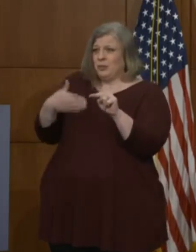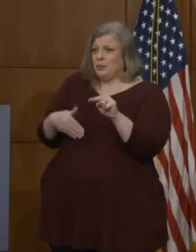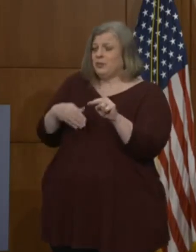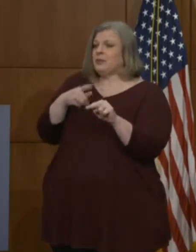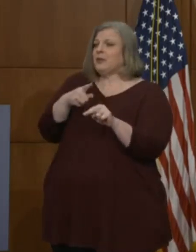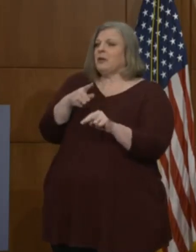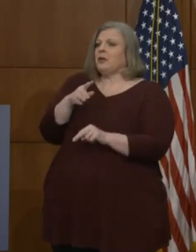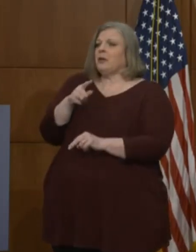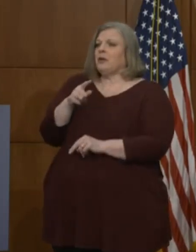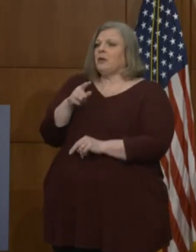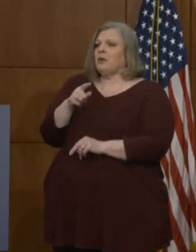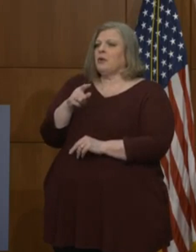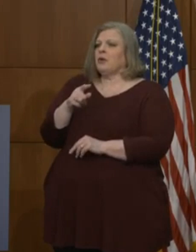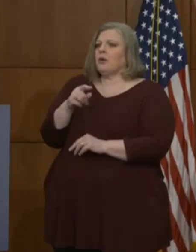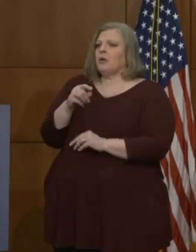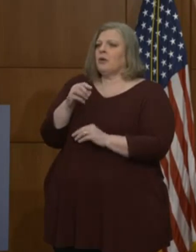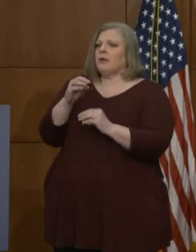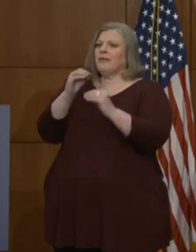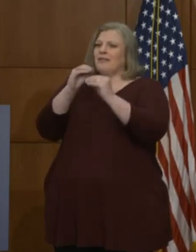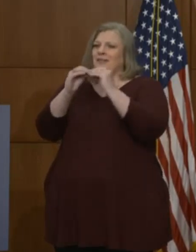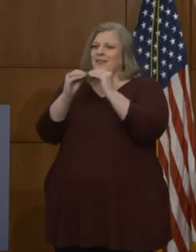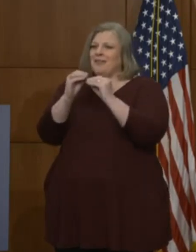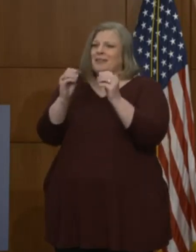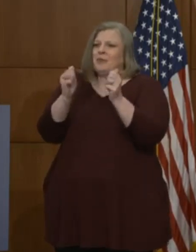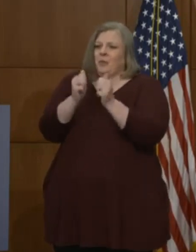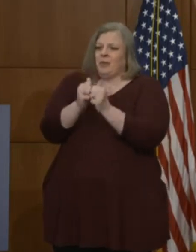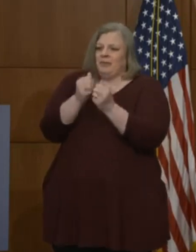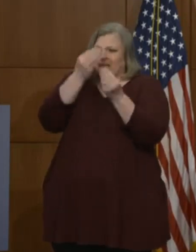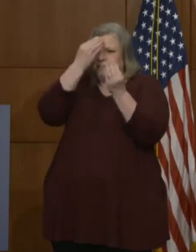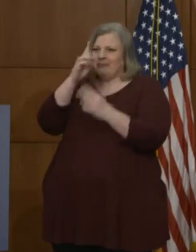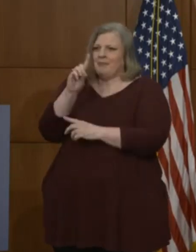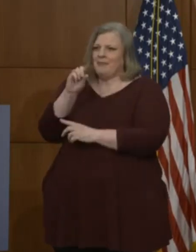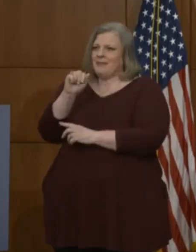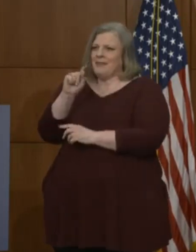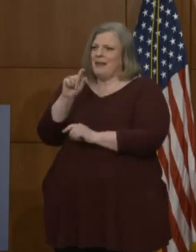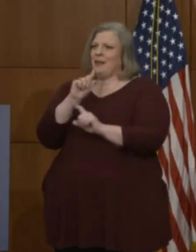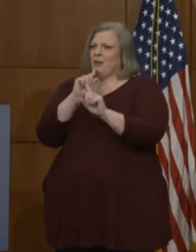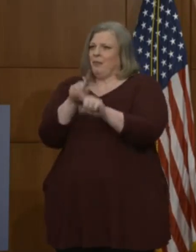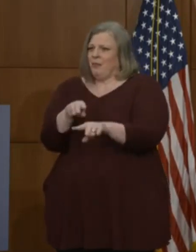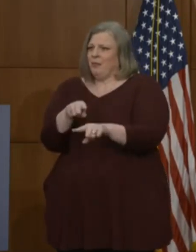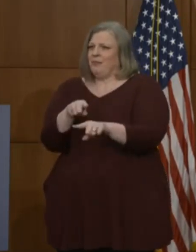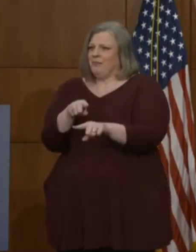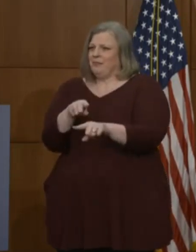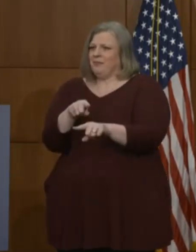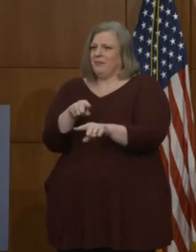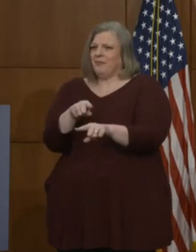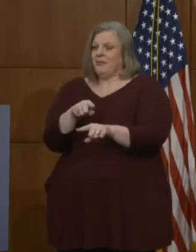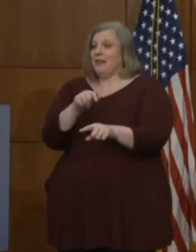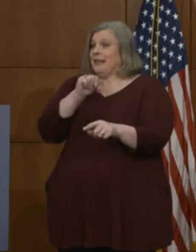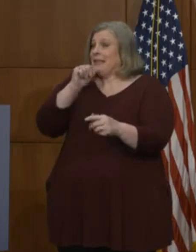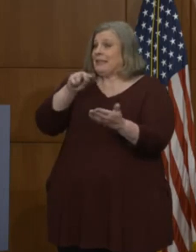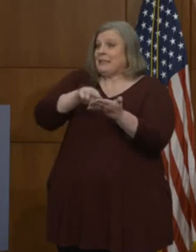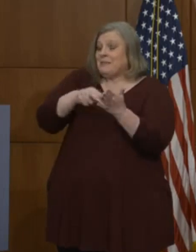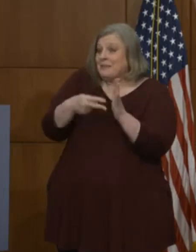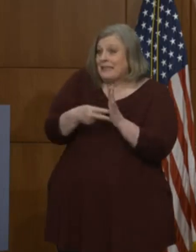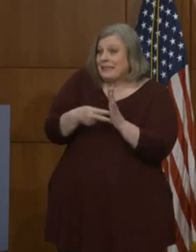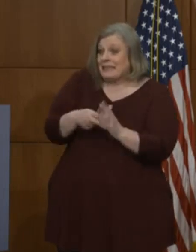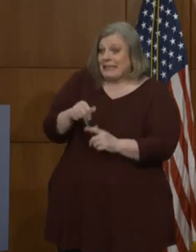UNDERSTANDING THIS THIS IS THIS IS ABOUT CORRECTION AND IN THAT IS ABOUT CORRECTION AND IN THAT WAY- DATA REPORTING- ON OUR WAY- DATA REPORTING- ON OUR DASHBOARD AND DOESN’T MEAN THAT